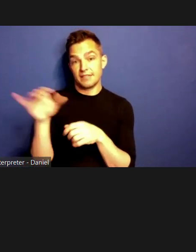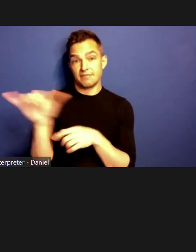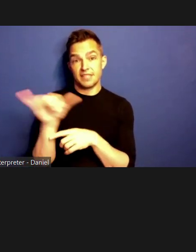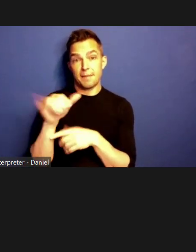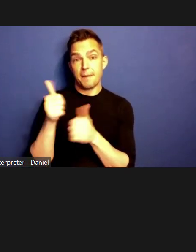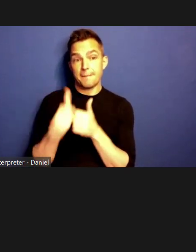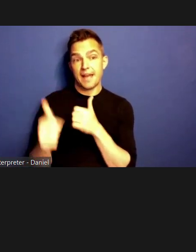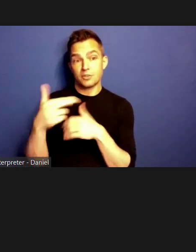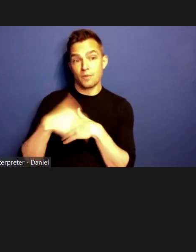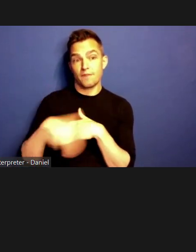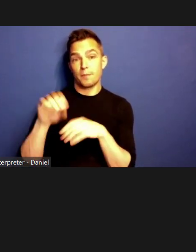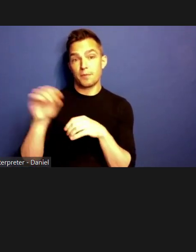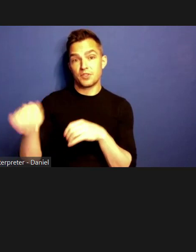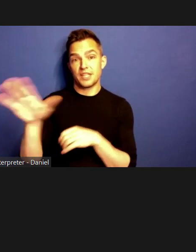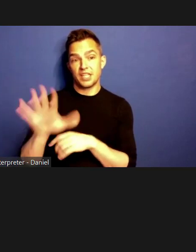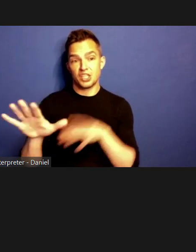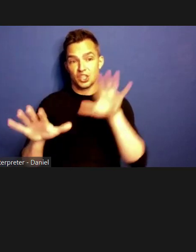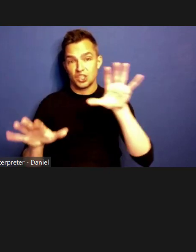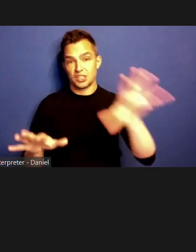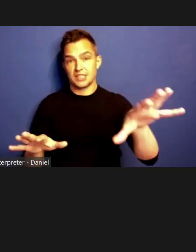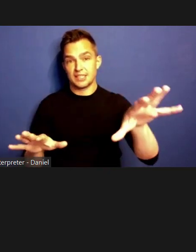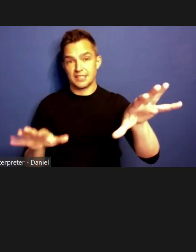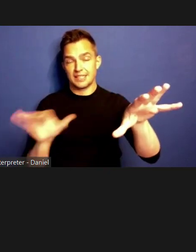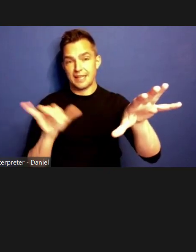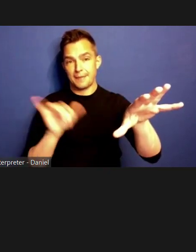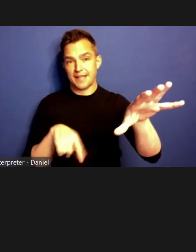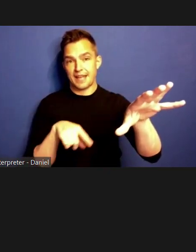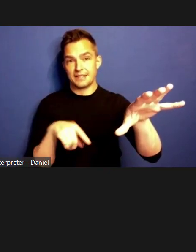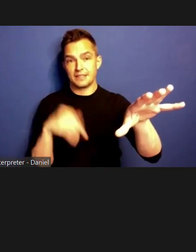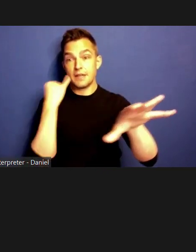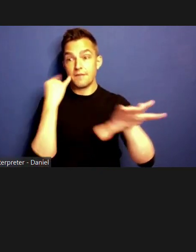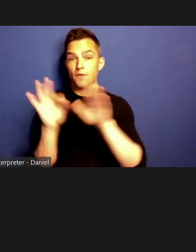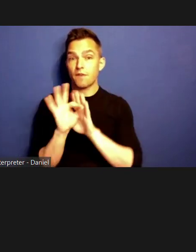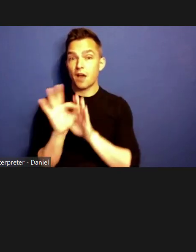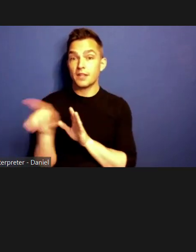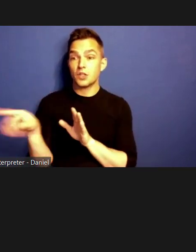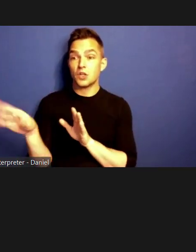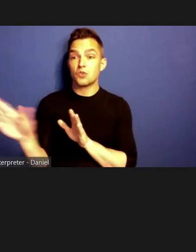If you find your pass and refer percentages are significantly